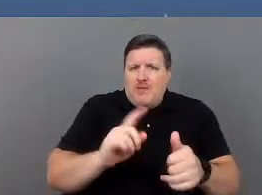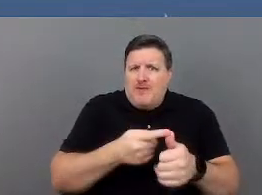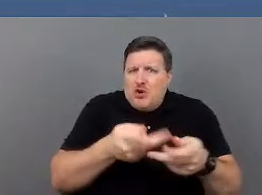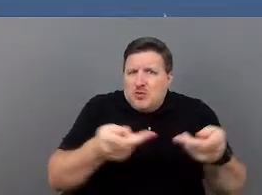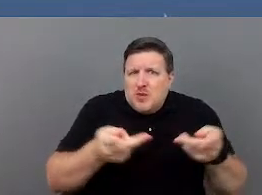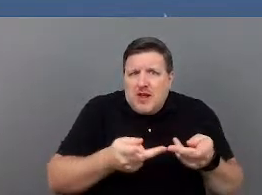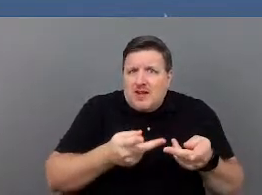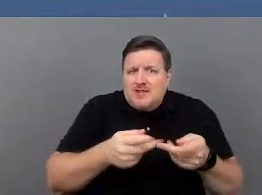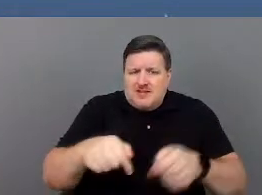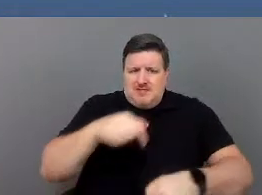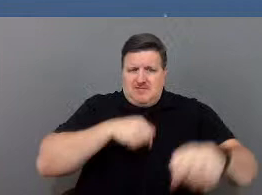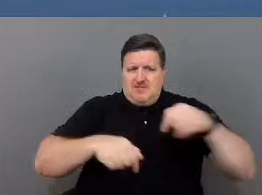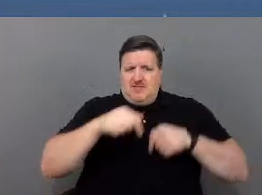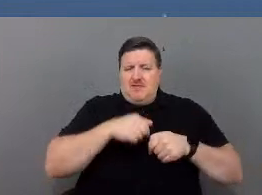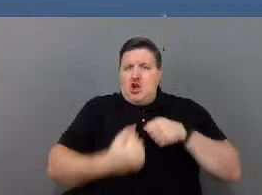[ ALARM ]